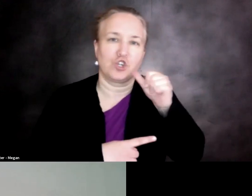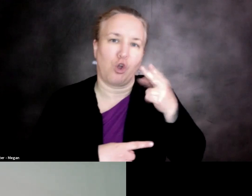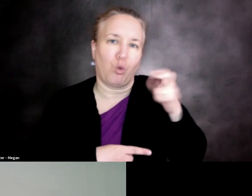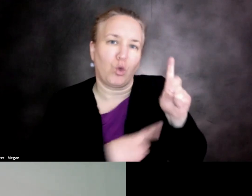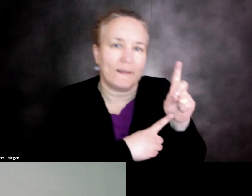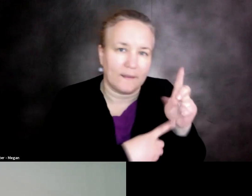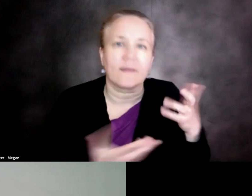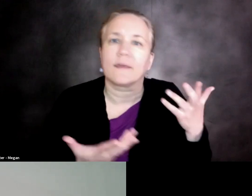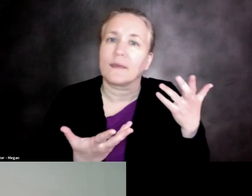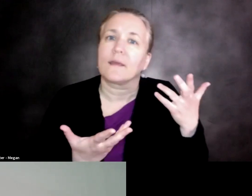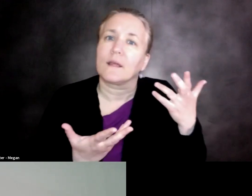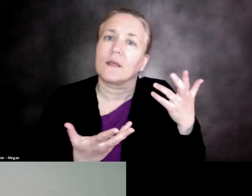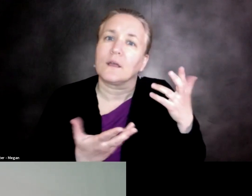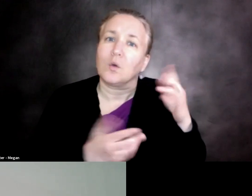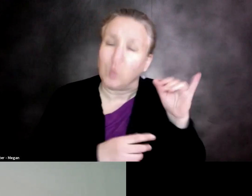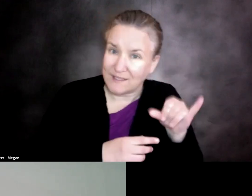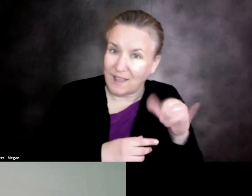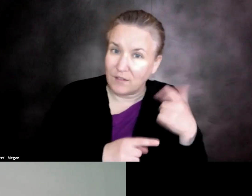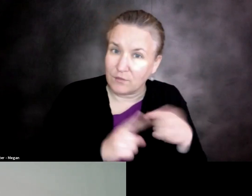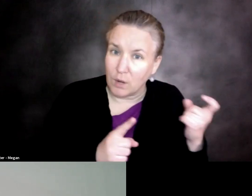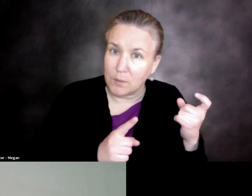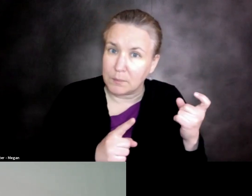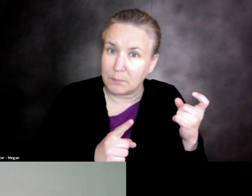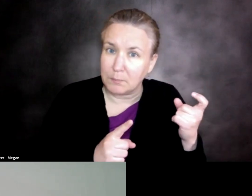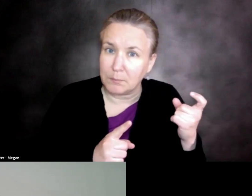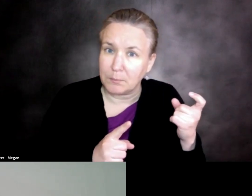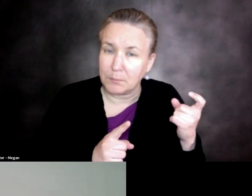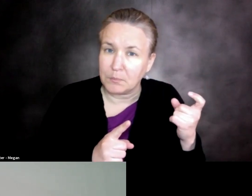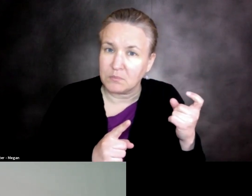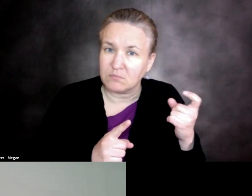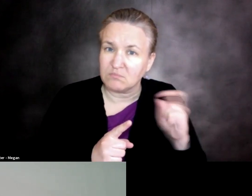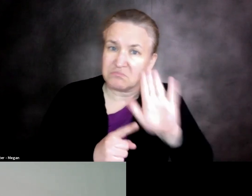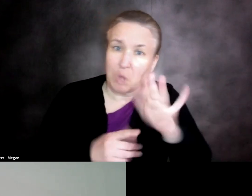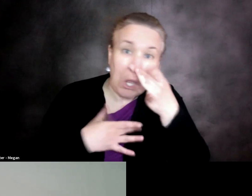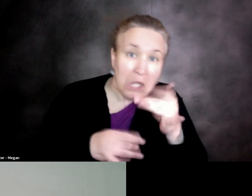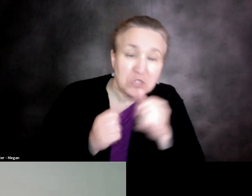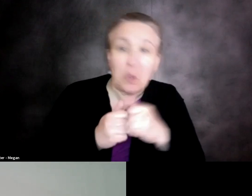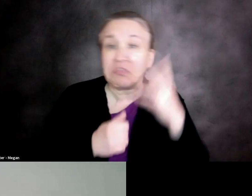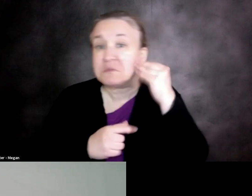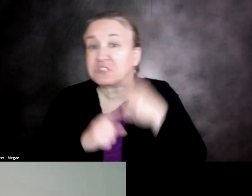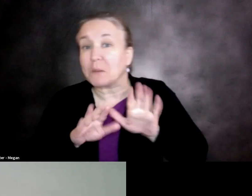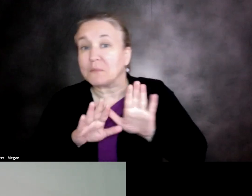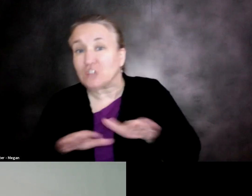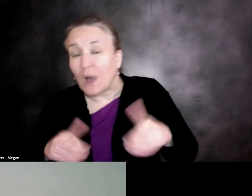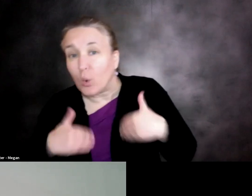Was it out of an interest in the experience of childhood or out of the kind of theoretical issues